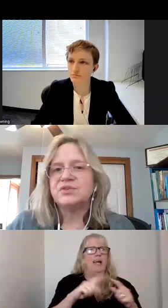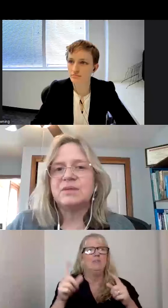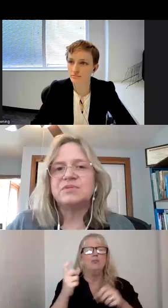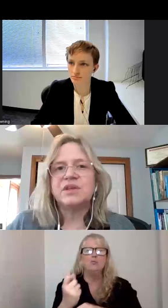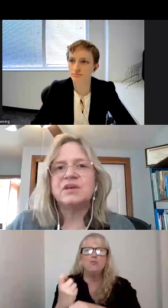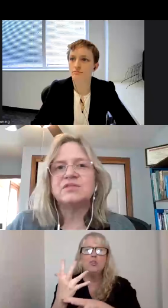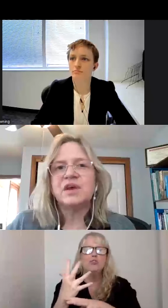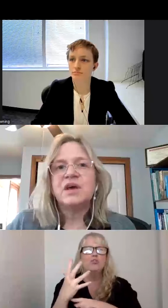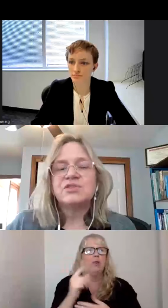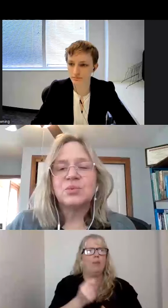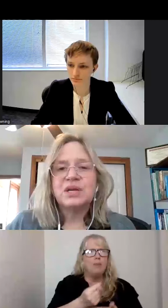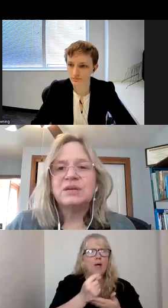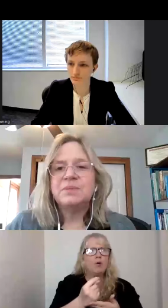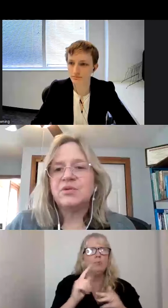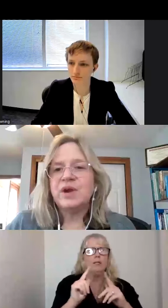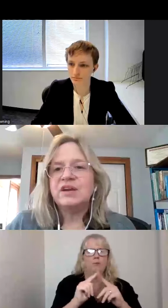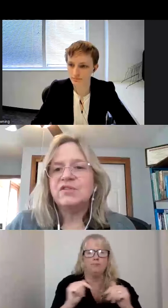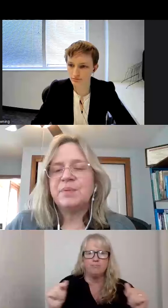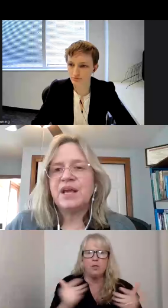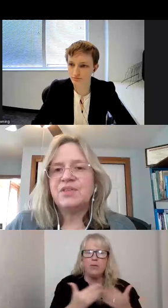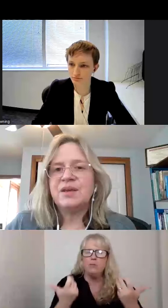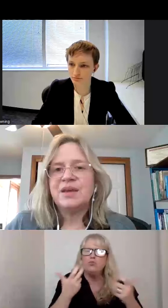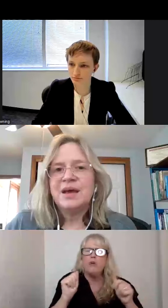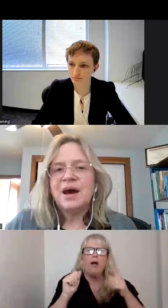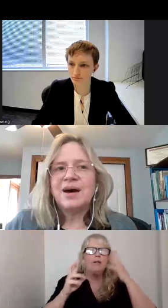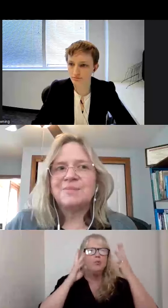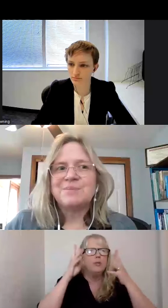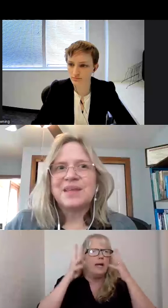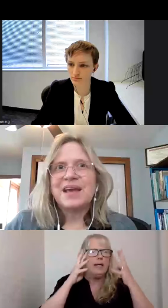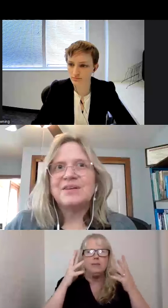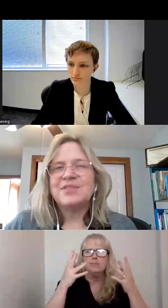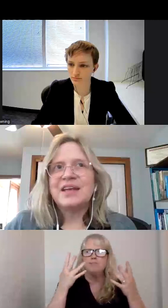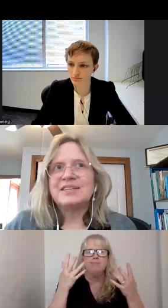THOSE TYPES OF THINGS. WE NEED TO BE CREATIVE BUT I THINK THE